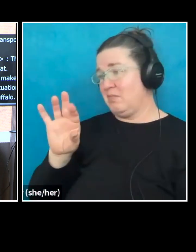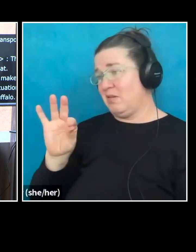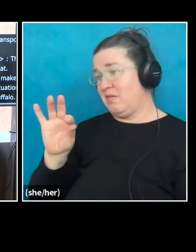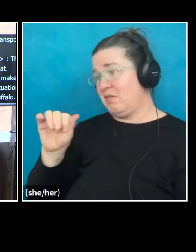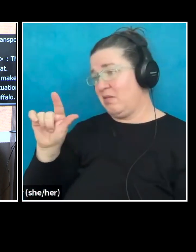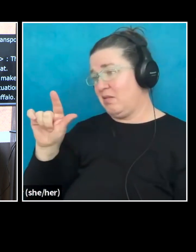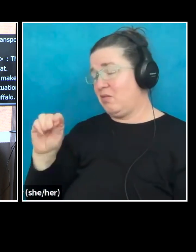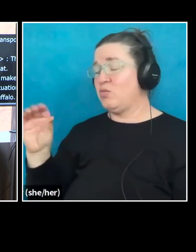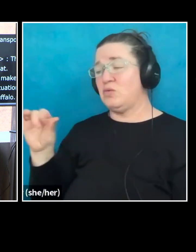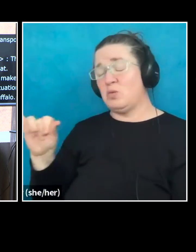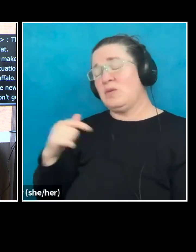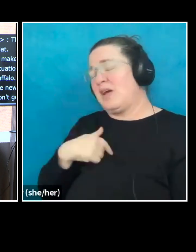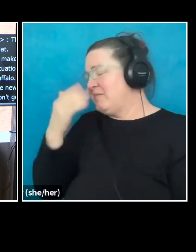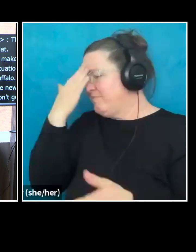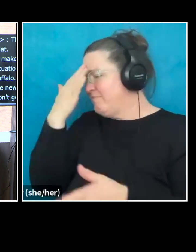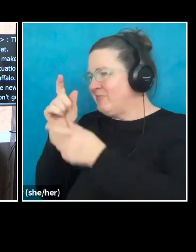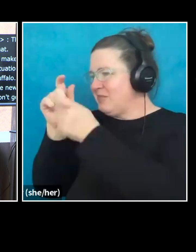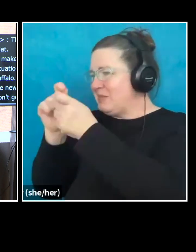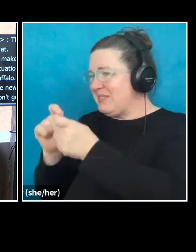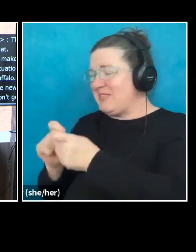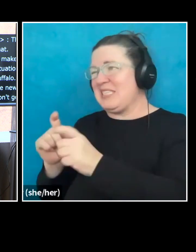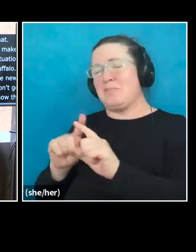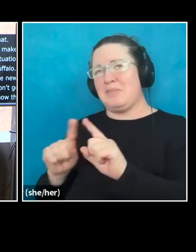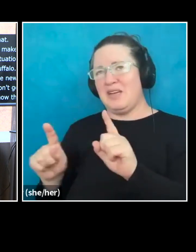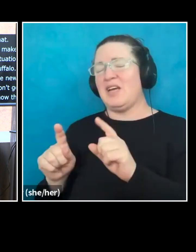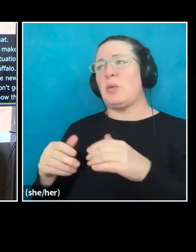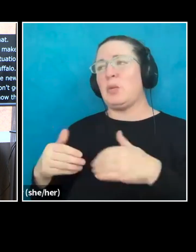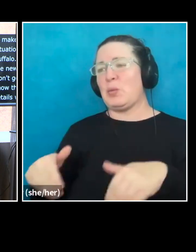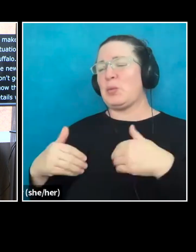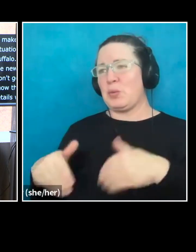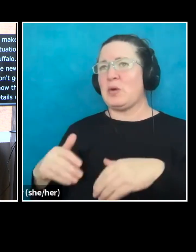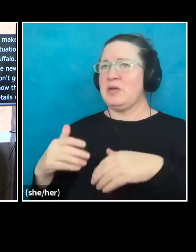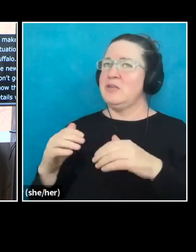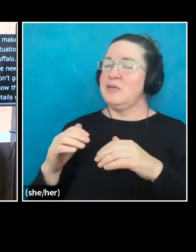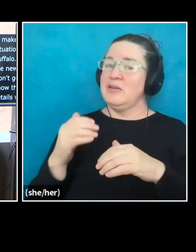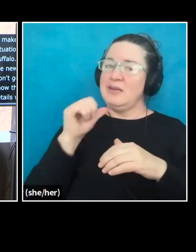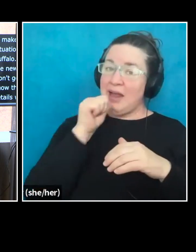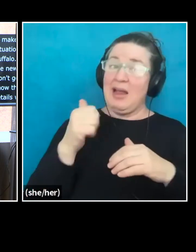details well enough, but yeah, sometimes not having that transportation is also, you know,